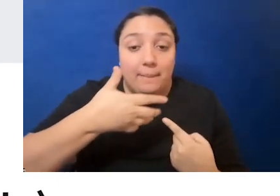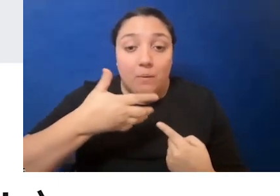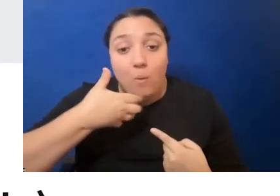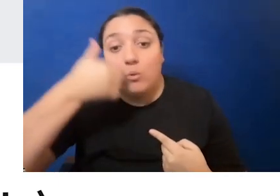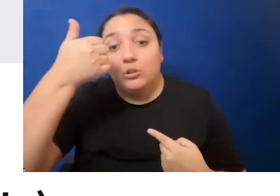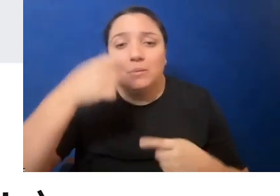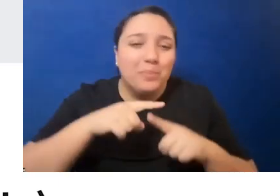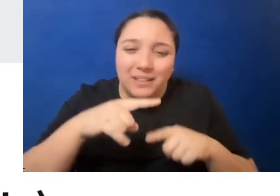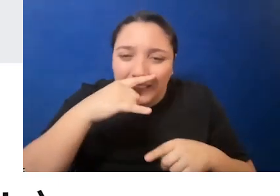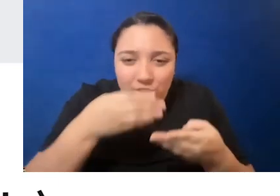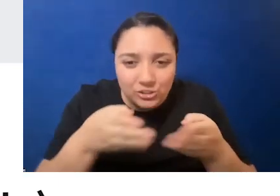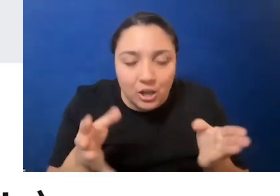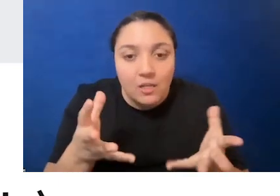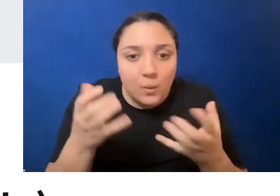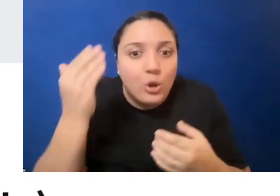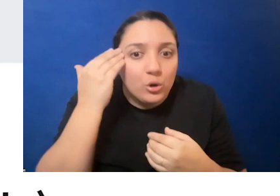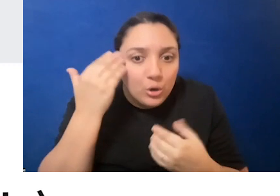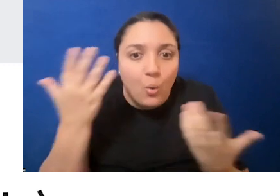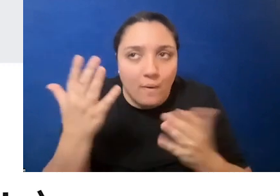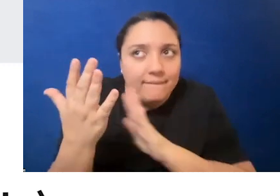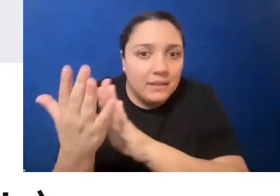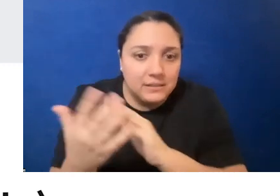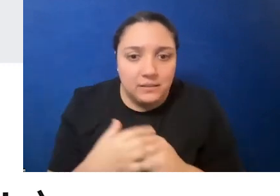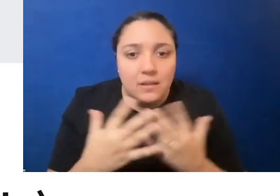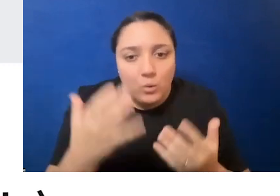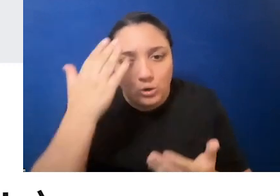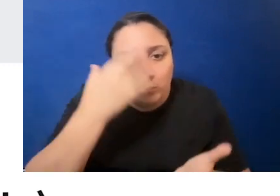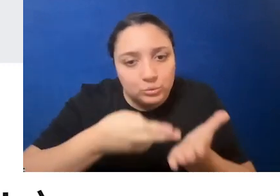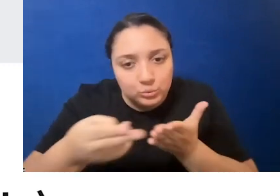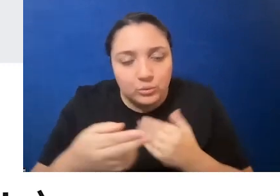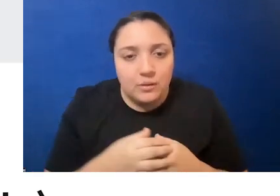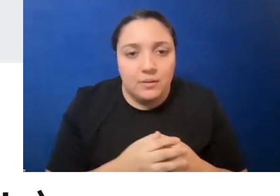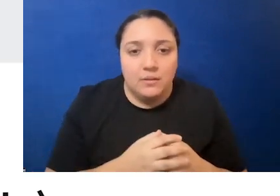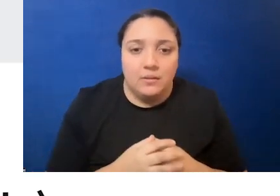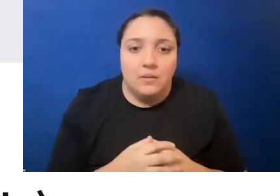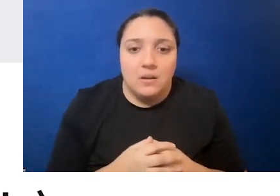KIDS, ESPECIALLY THE OLDER THEY GET, BUT KIDS IN GENERAL WANT TO